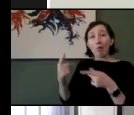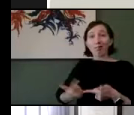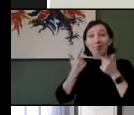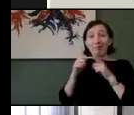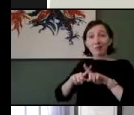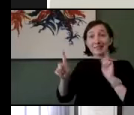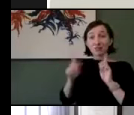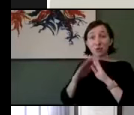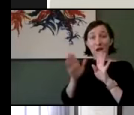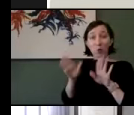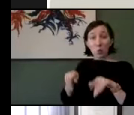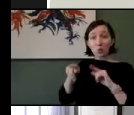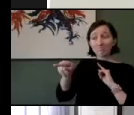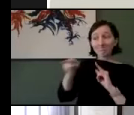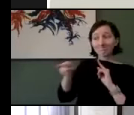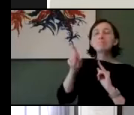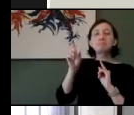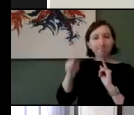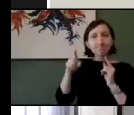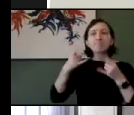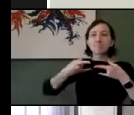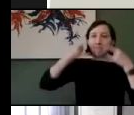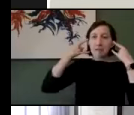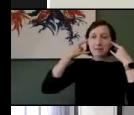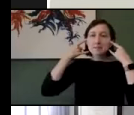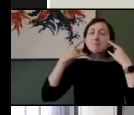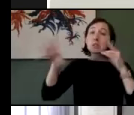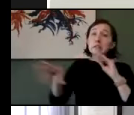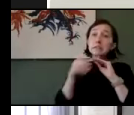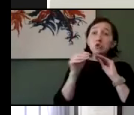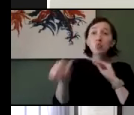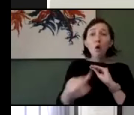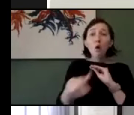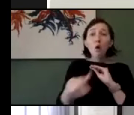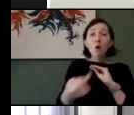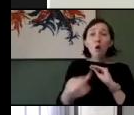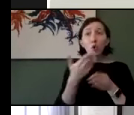In addition to other prevention measures such as handwashing,